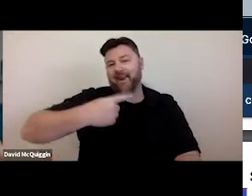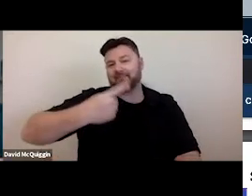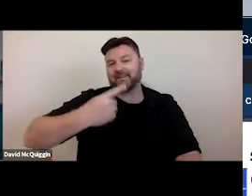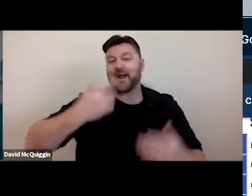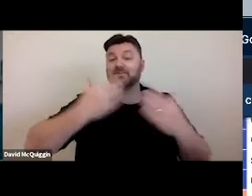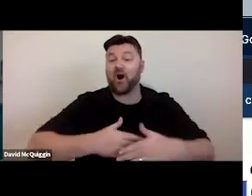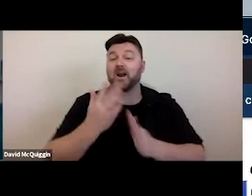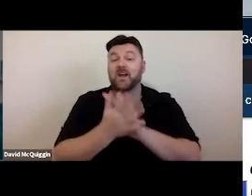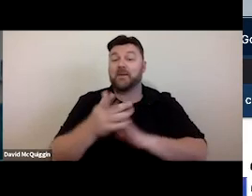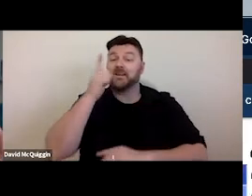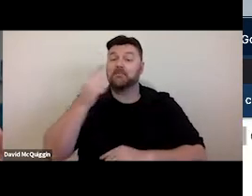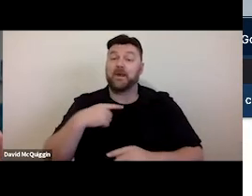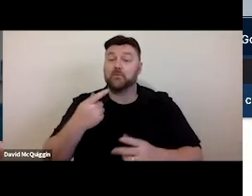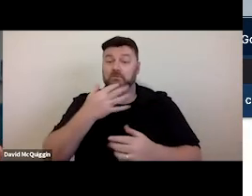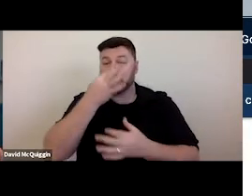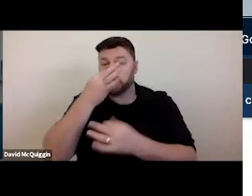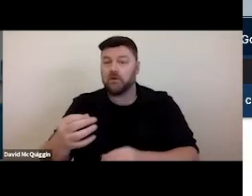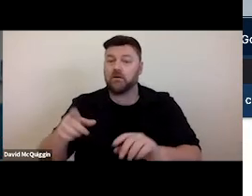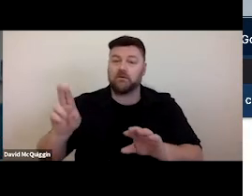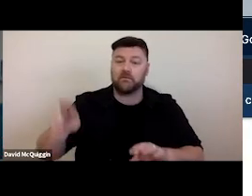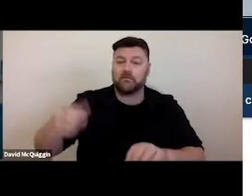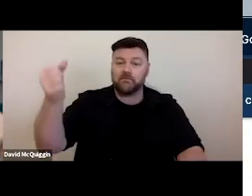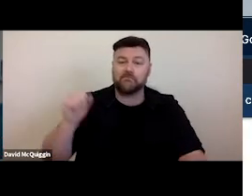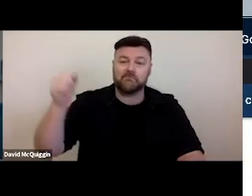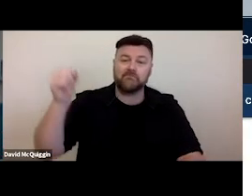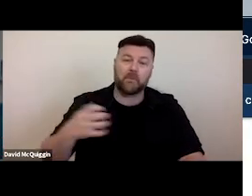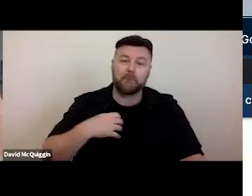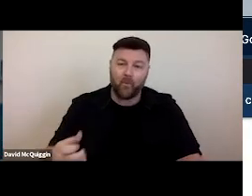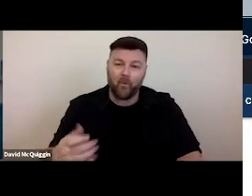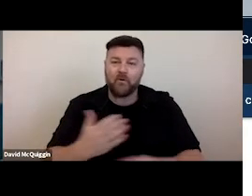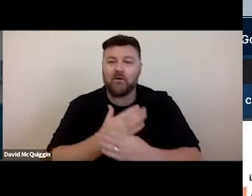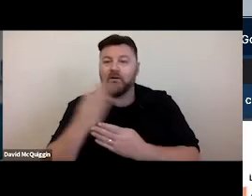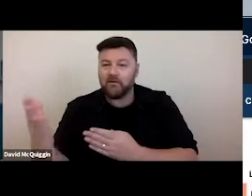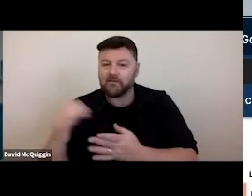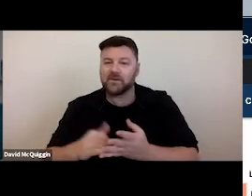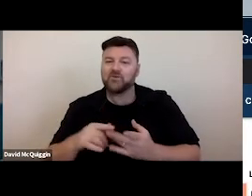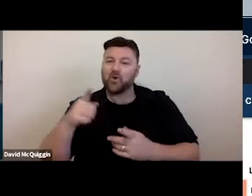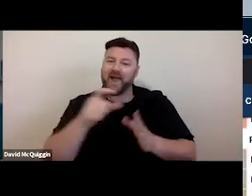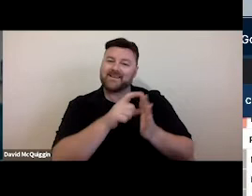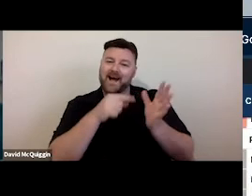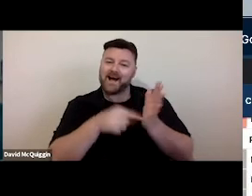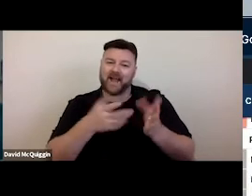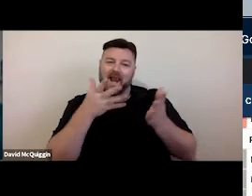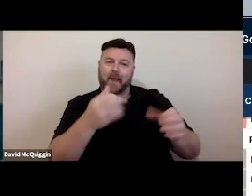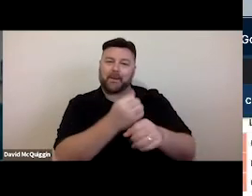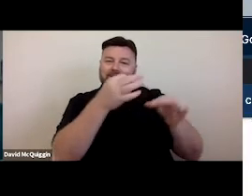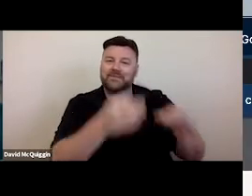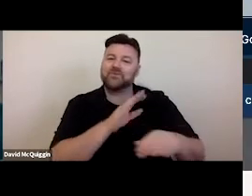stayed playing pokies much longer once they did that. Being able to watch where people swipe their cards has been very interesting. Obviously